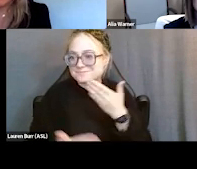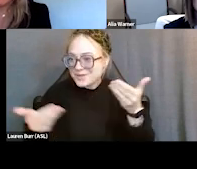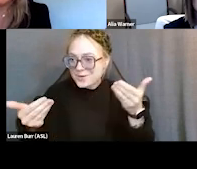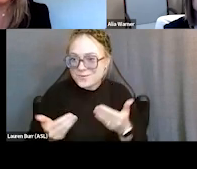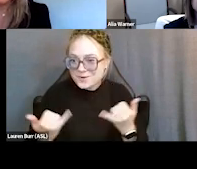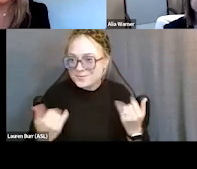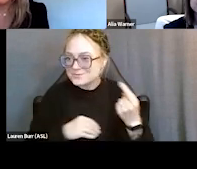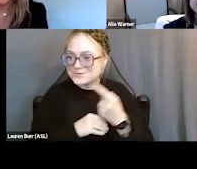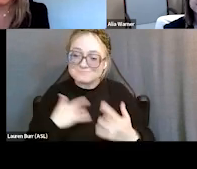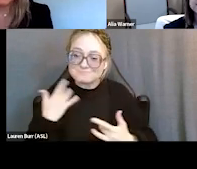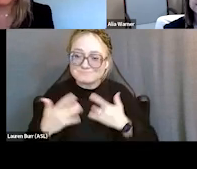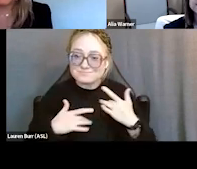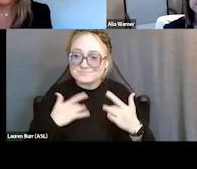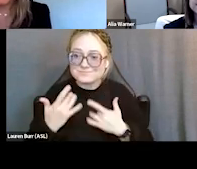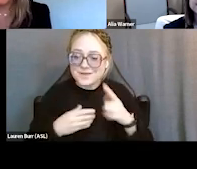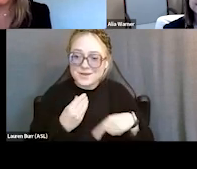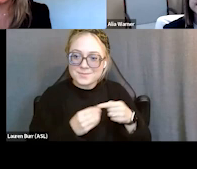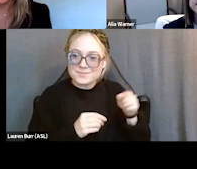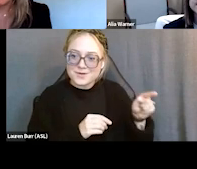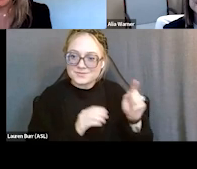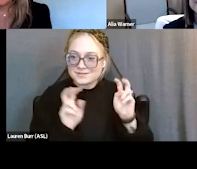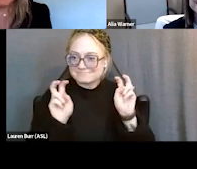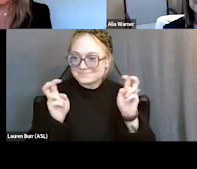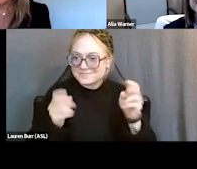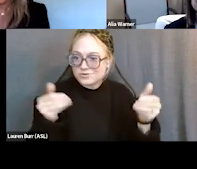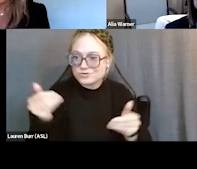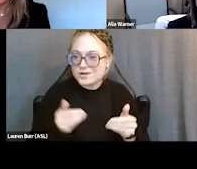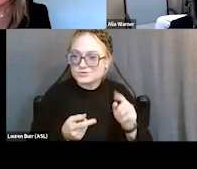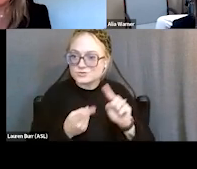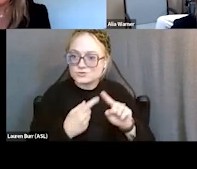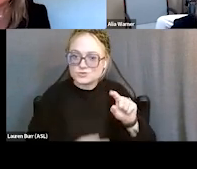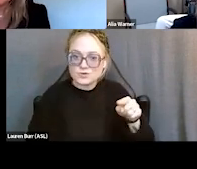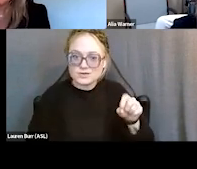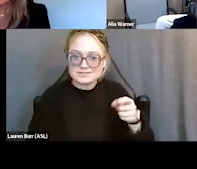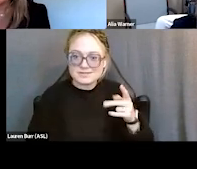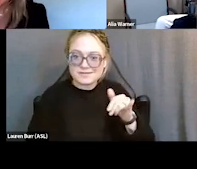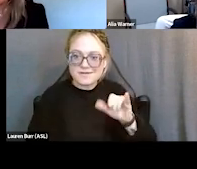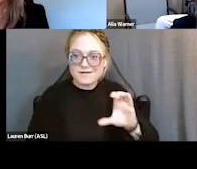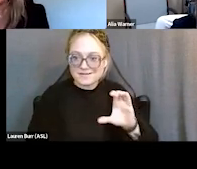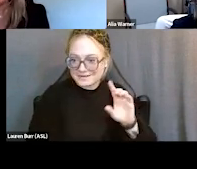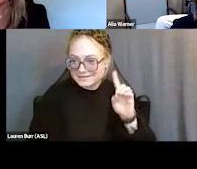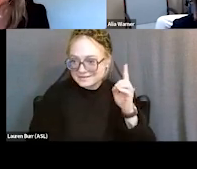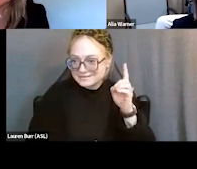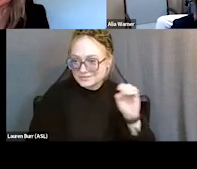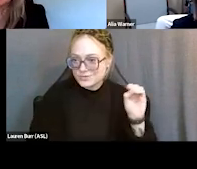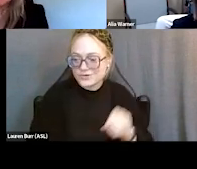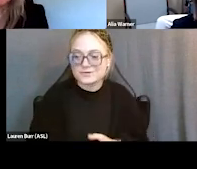Introduction to Psychotic Disorders. I have just a few housekeeping slides to begin before we kick off the presentation.